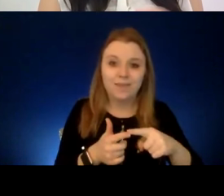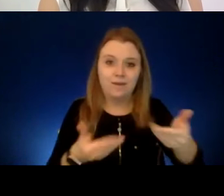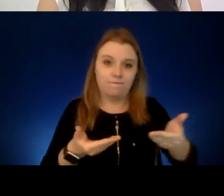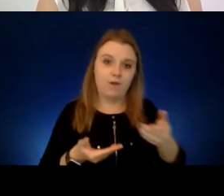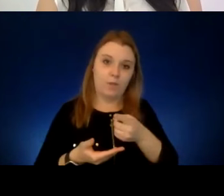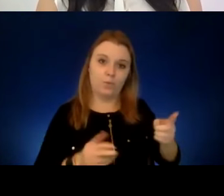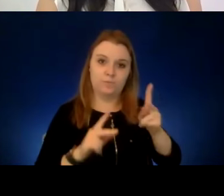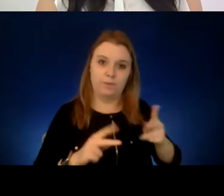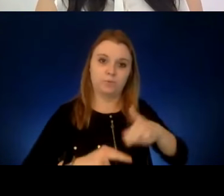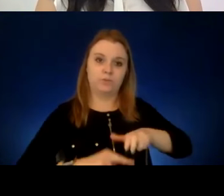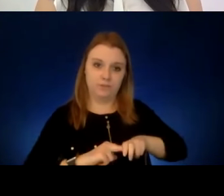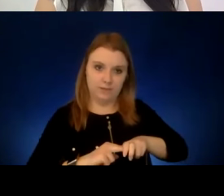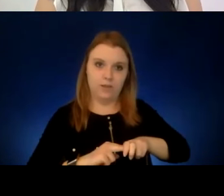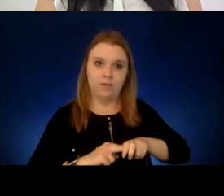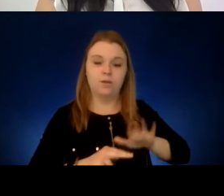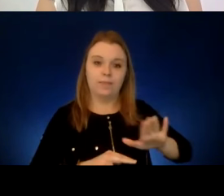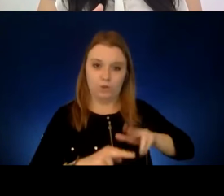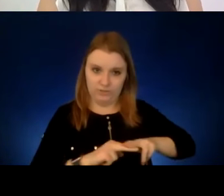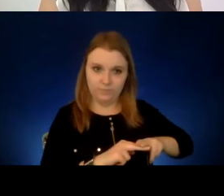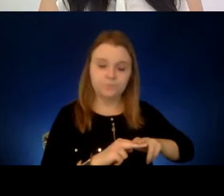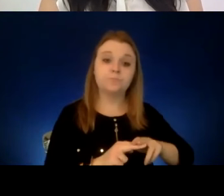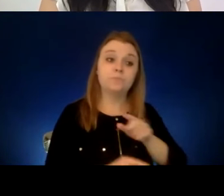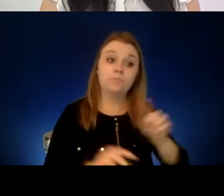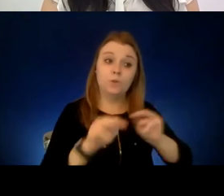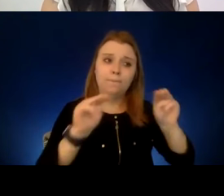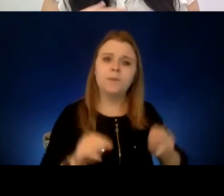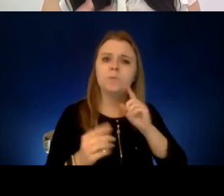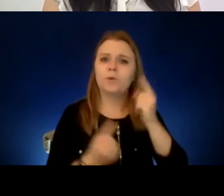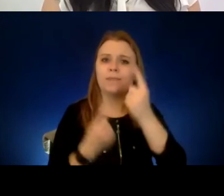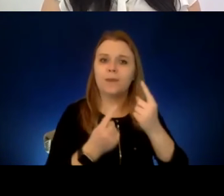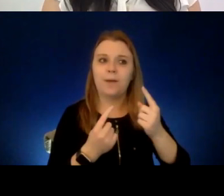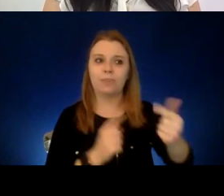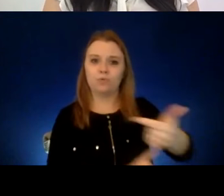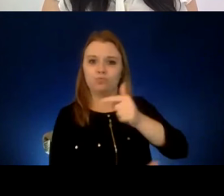In terms of museums, you wanna think about your rotating exhibits and where you're placing those.